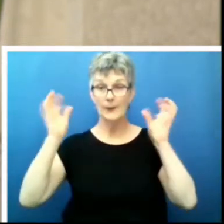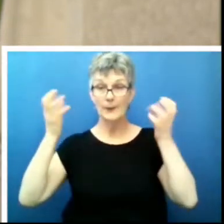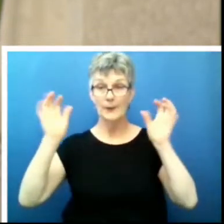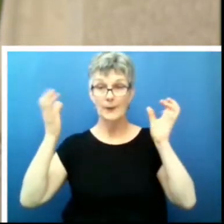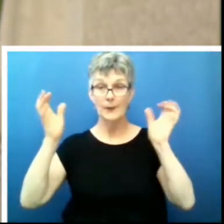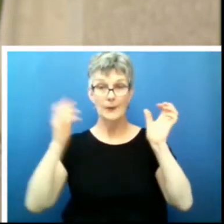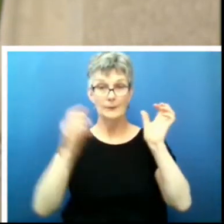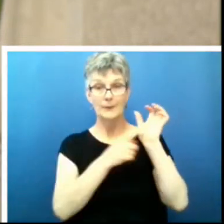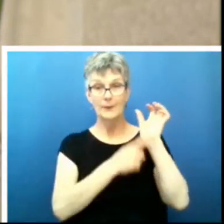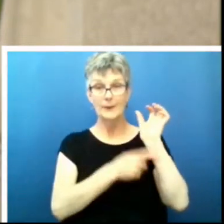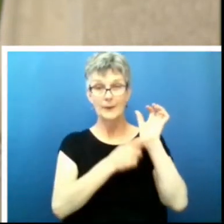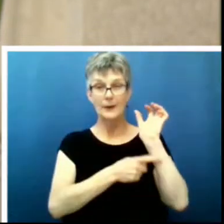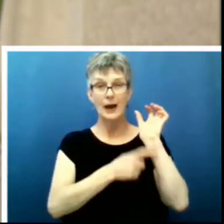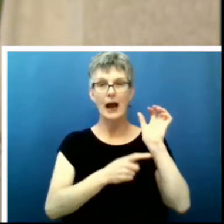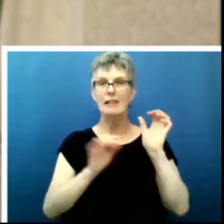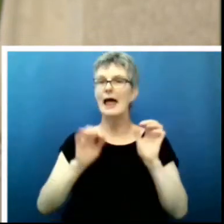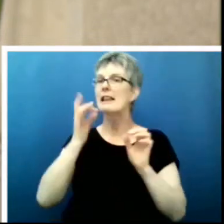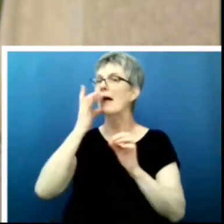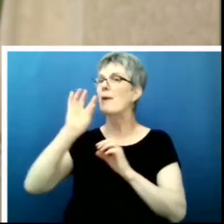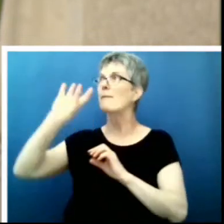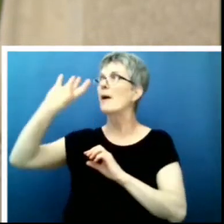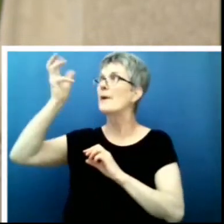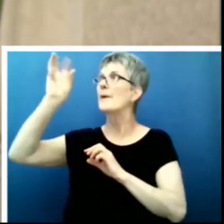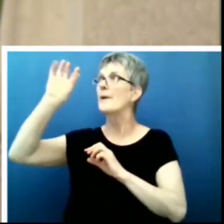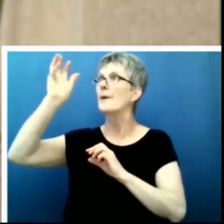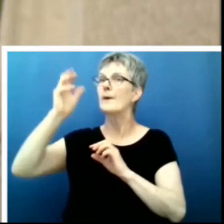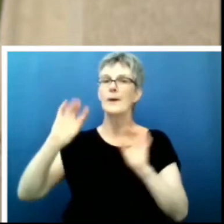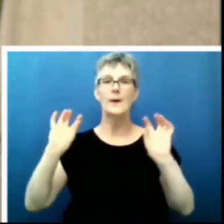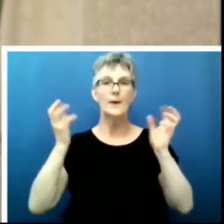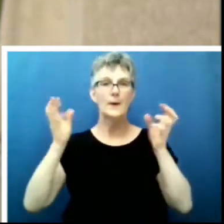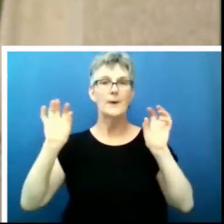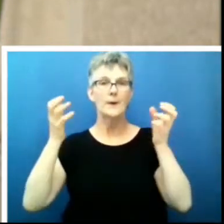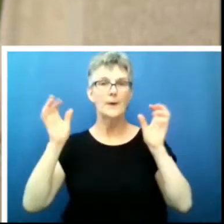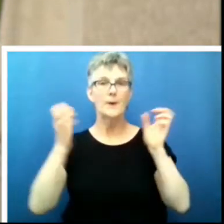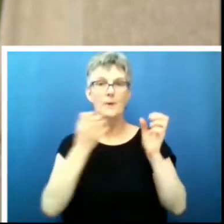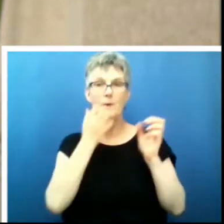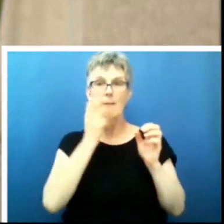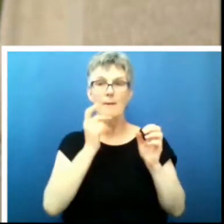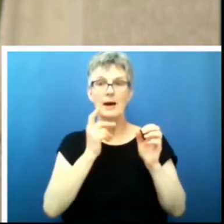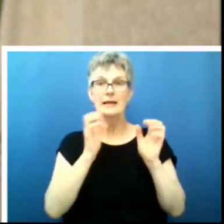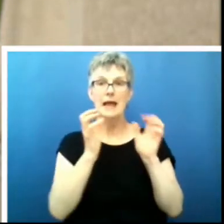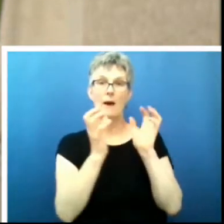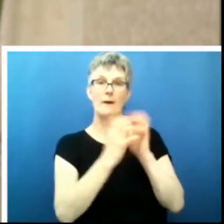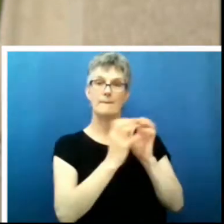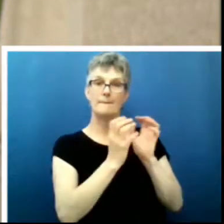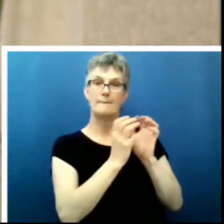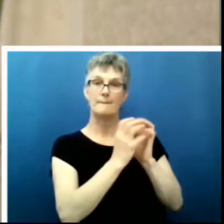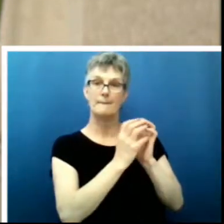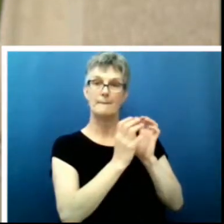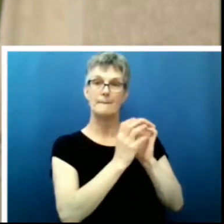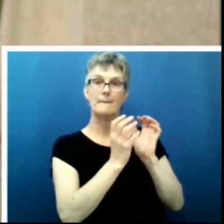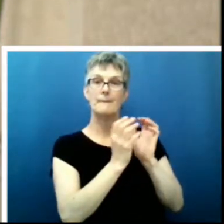Feel your hands warming up, good. And now tap like this and your finger tips plus your wrists.